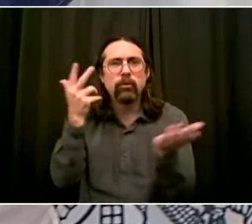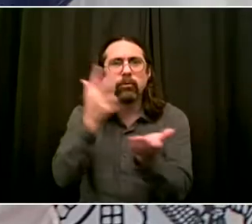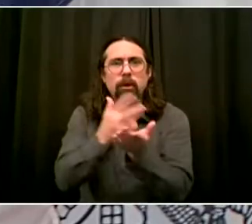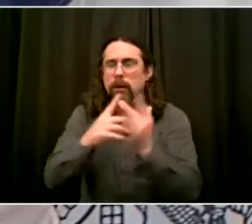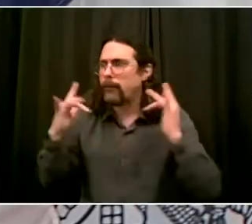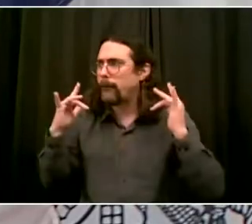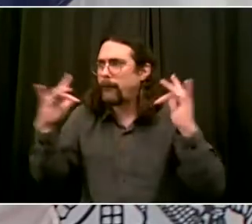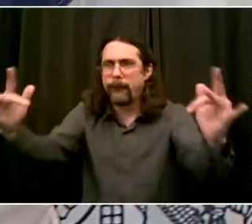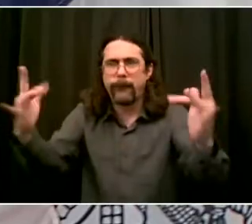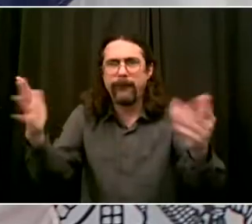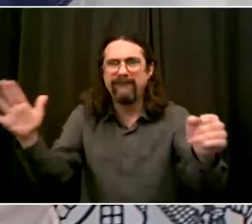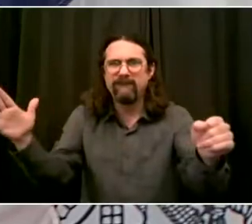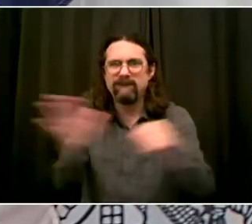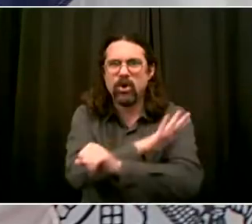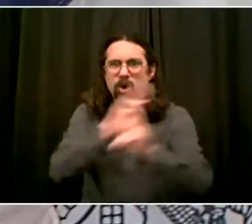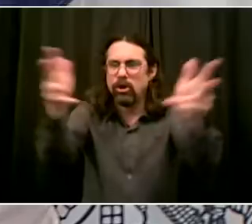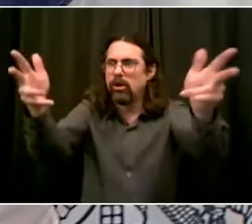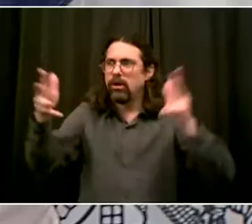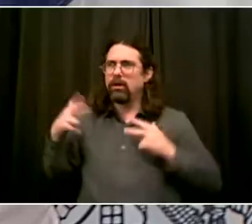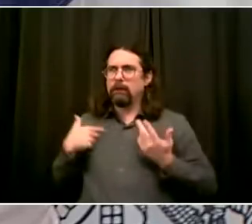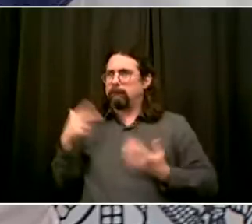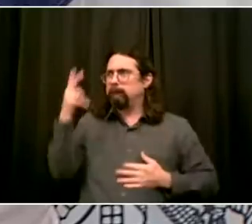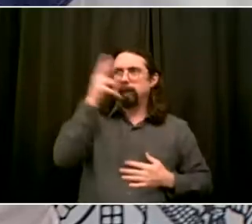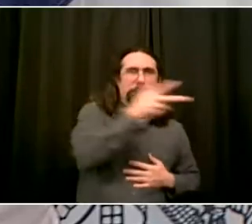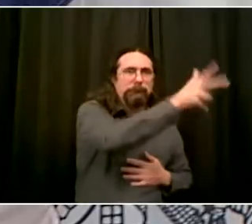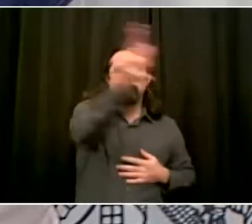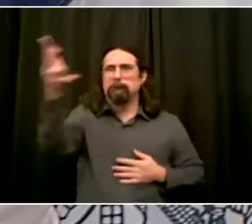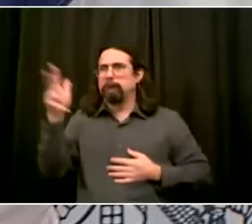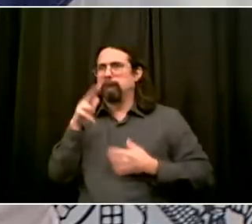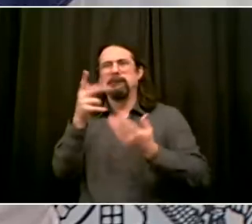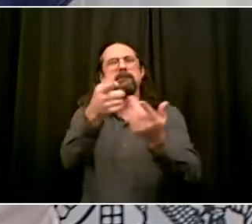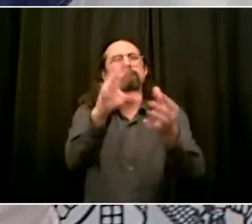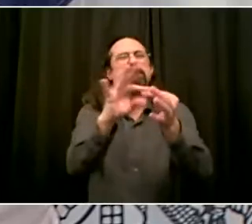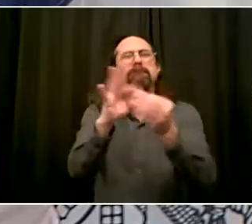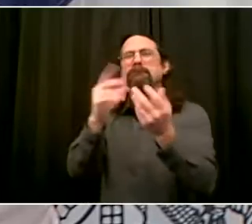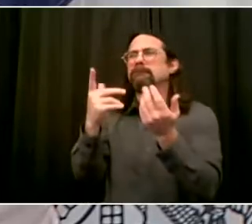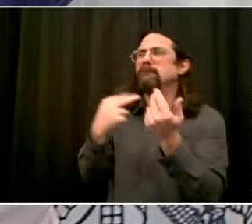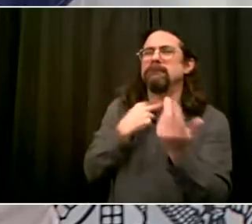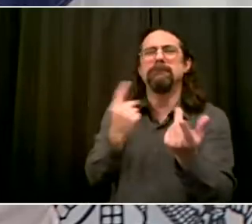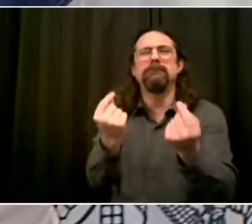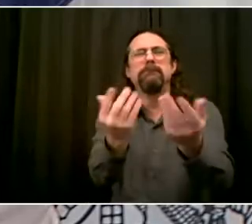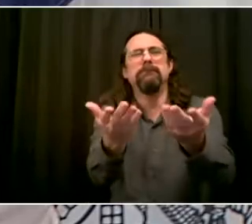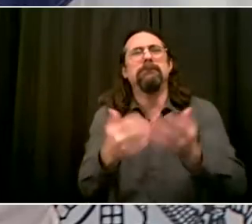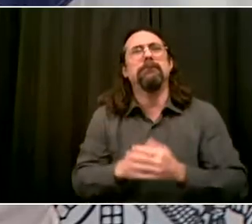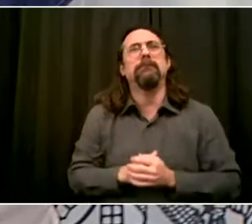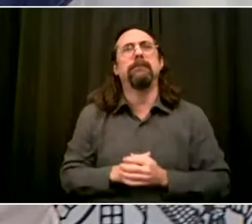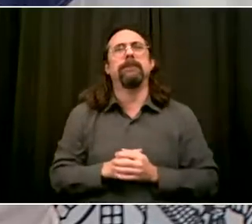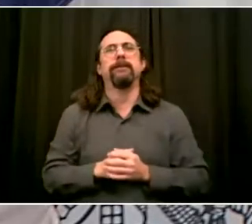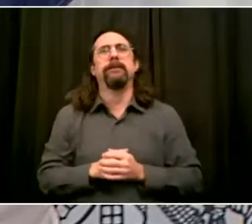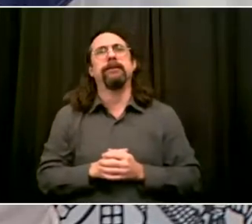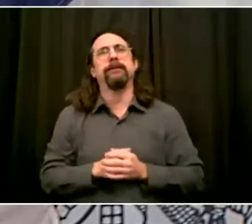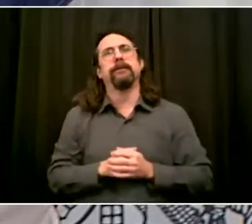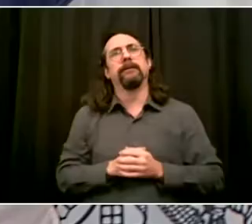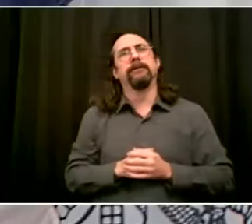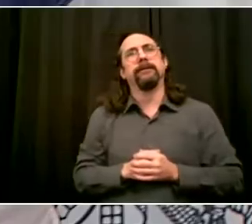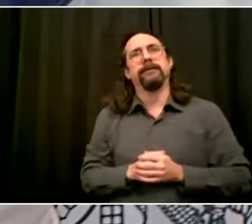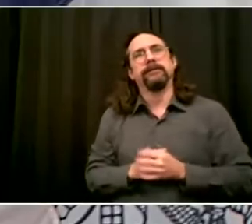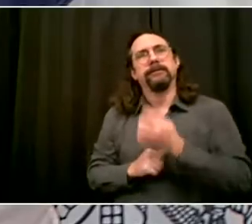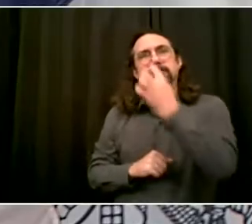BOOST TO THE SPIRITS OF PEOPPLE ININ TTHE CITY AND GIVEN THEM AT OF GOOD OUTDOOR OPTIONS.